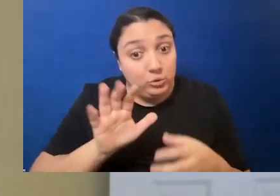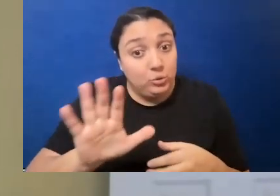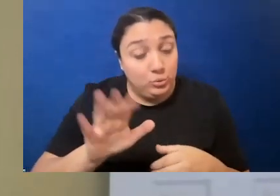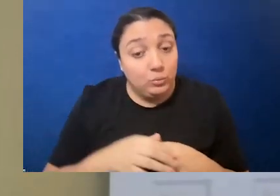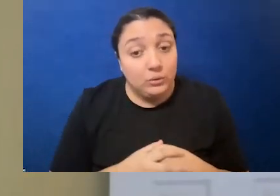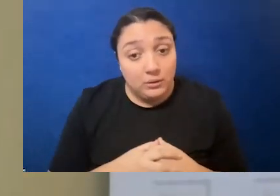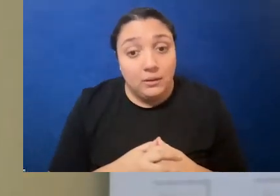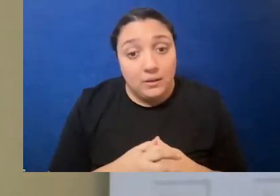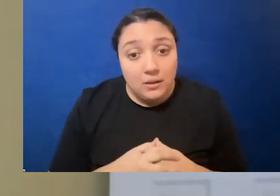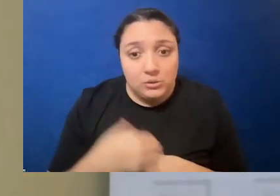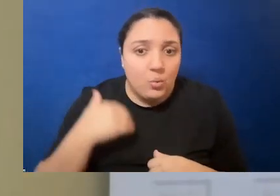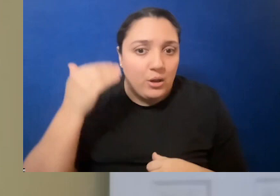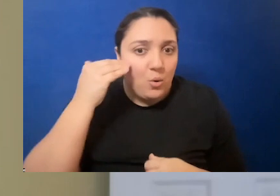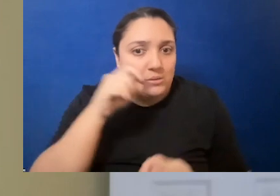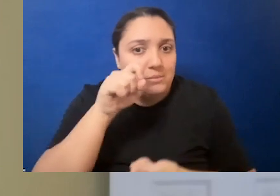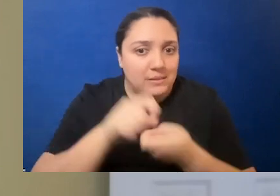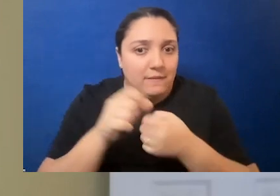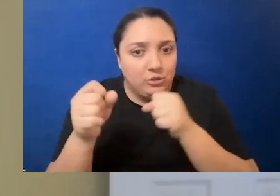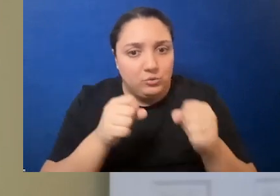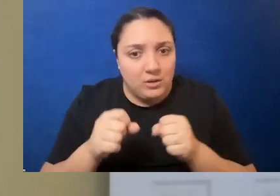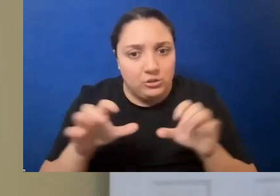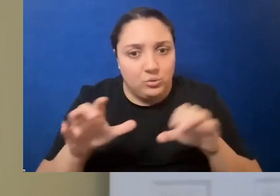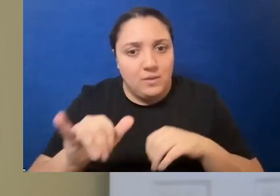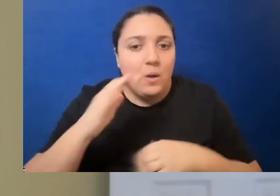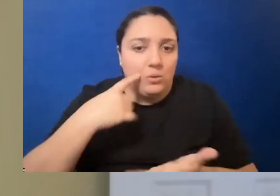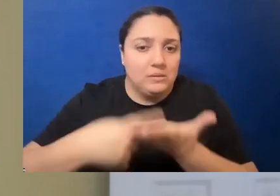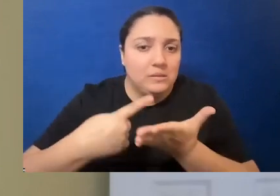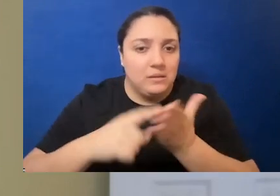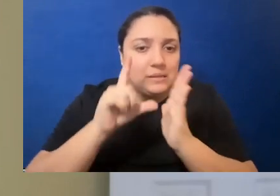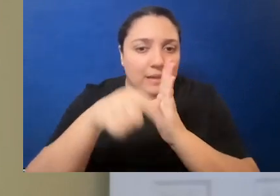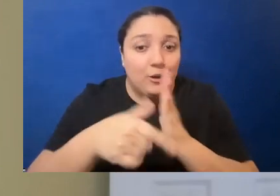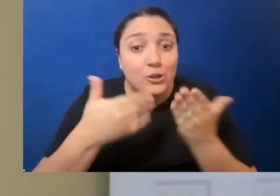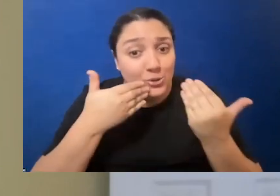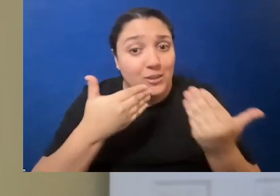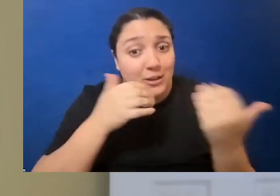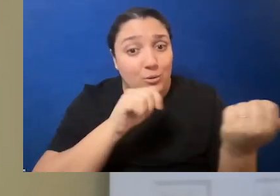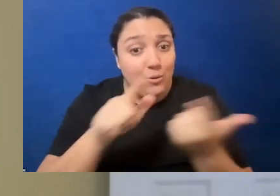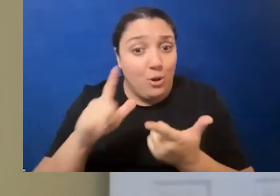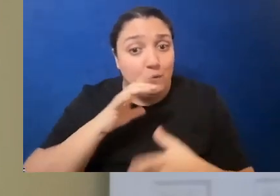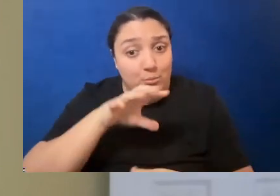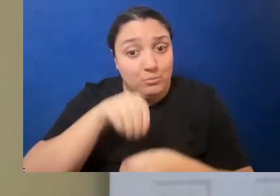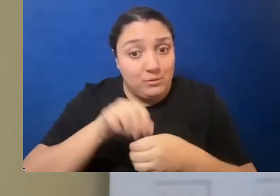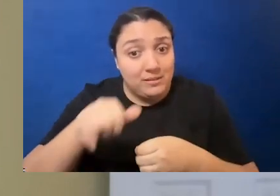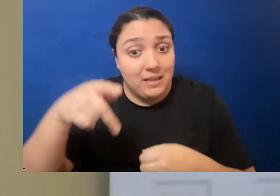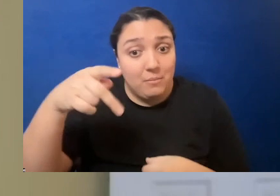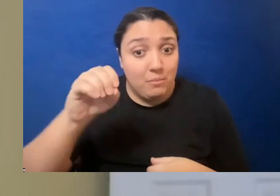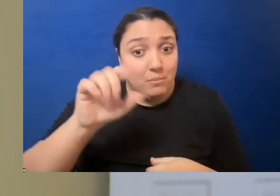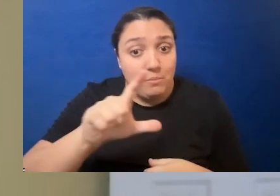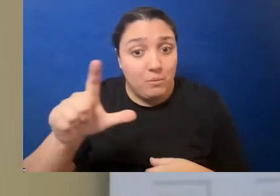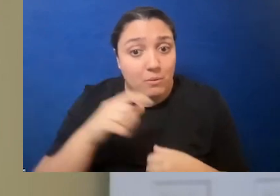GET SERVICES UNDER A 504 PLAN OR THE IDEA MAY BE RELEVANT TO YOU. I KNOW THE SPECIFIC STRATEGIES